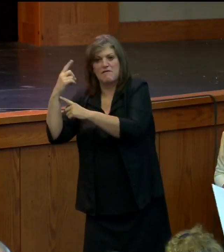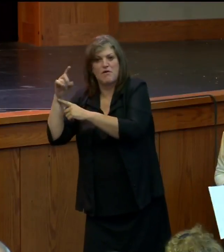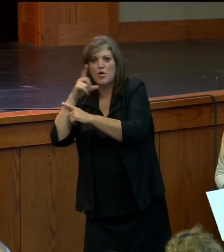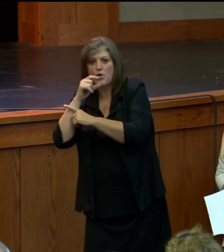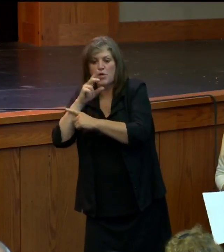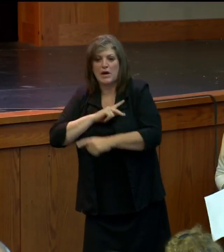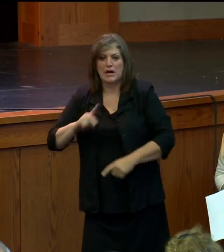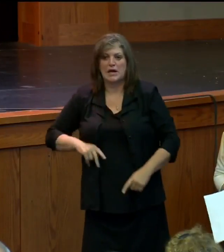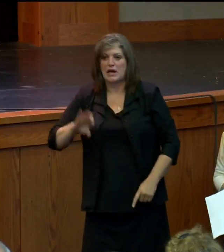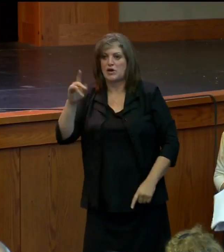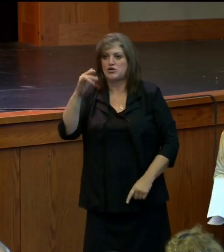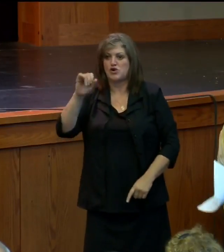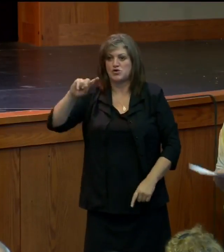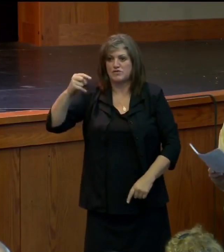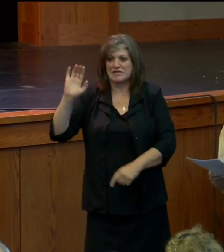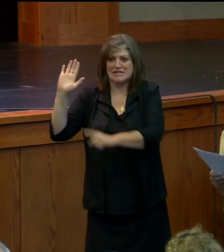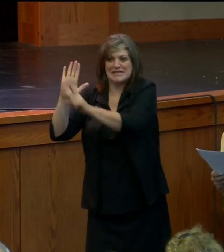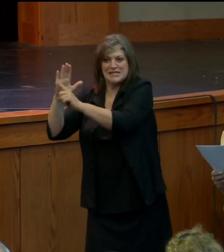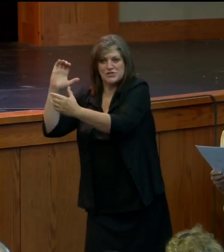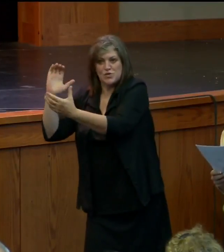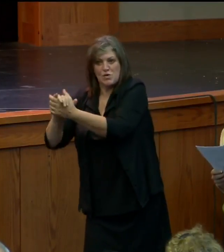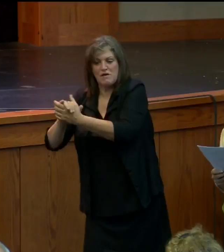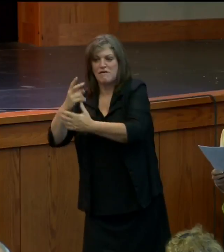CHARLES THE I'S WIFE HENRYETTA MARIA.